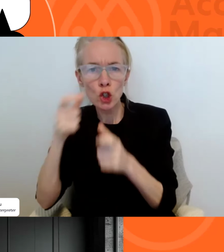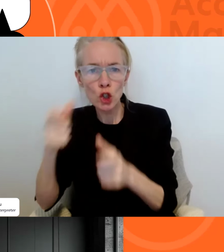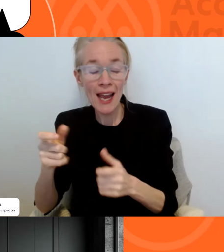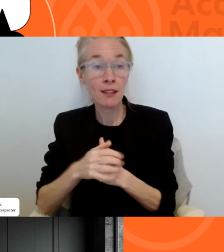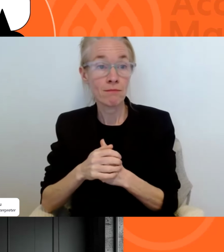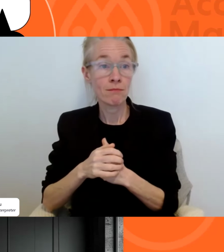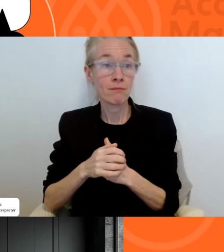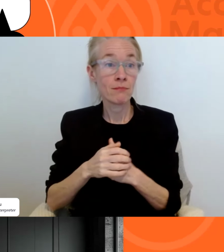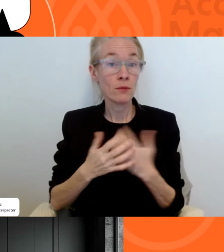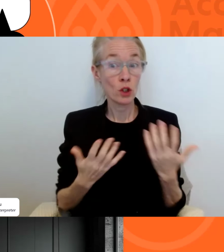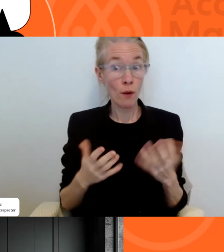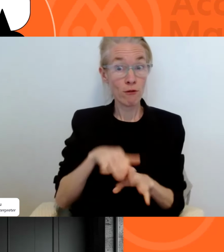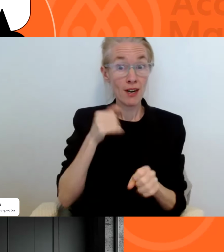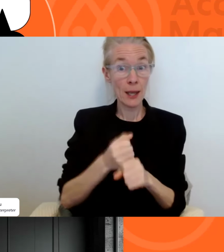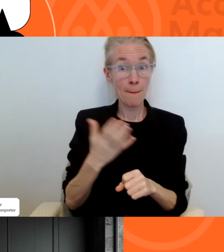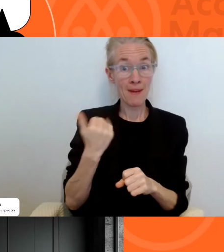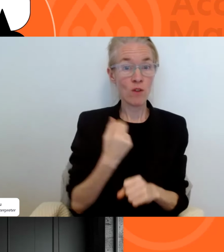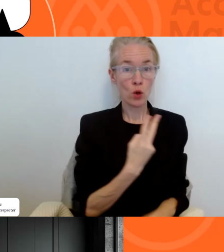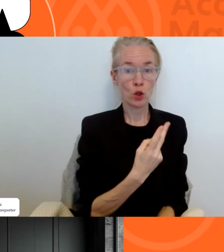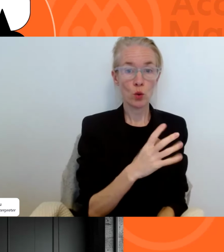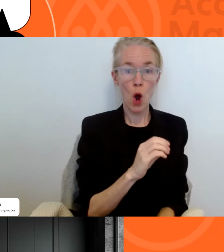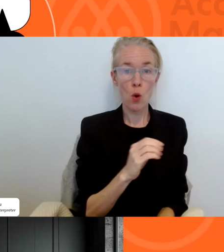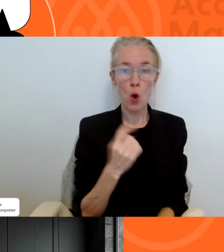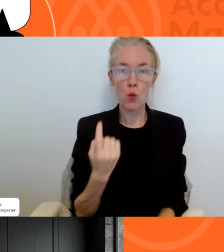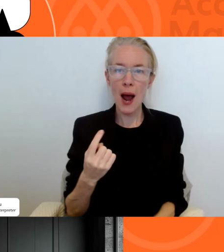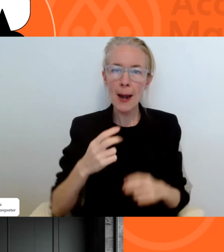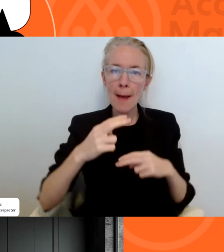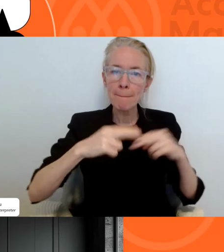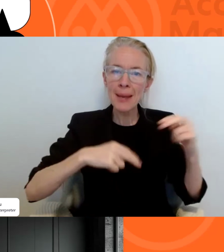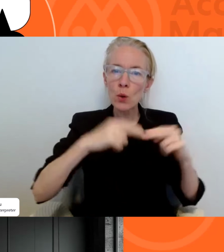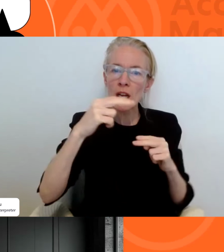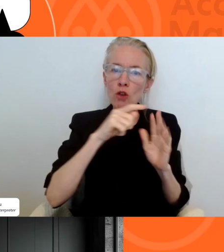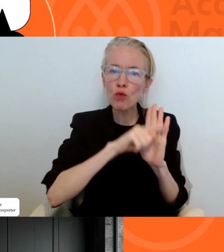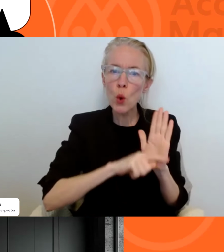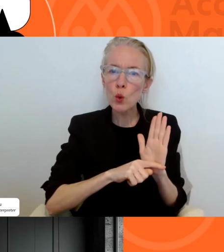in buildings now they're not always applied as well as they might be,